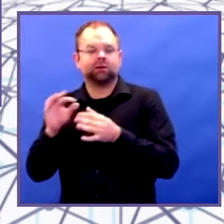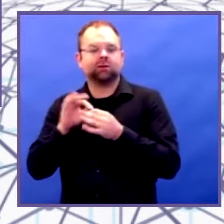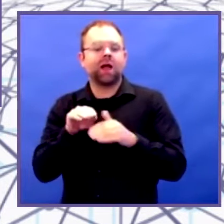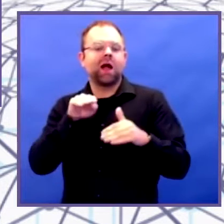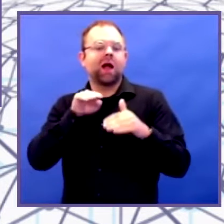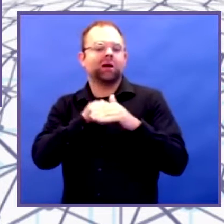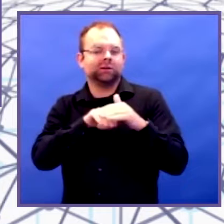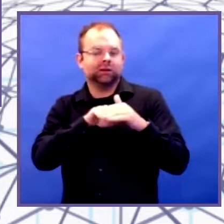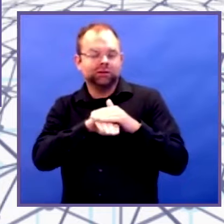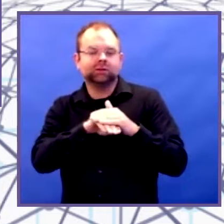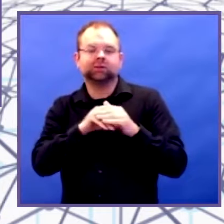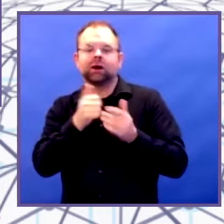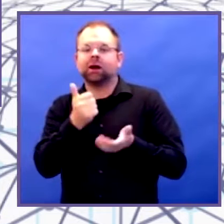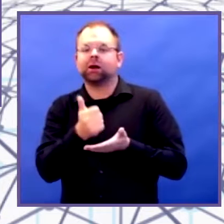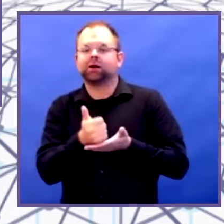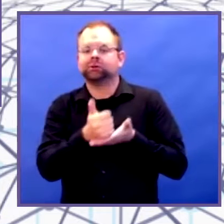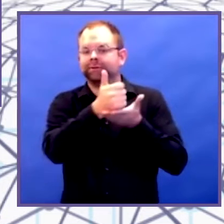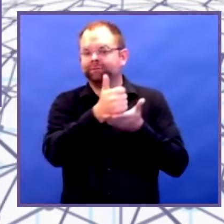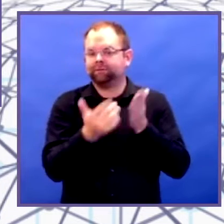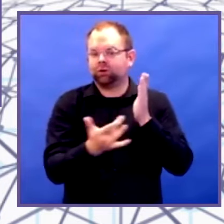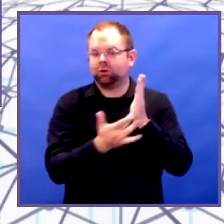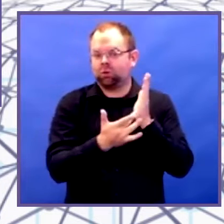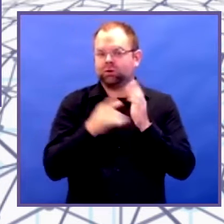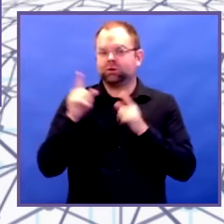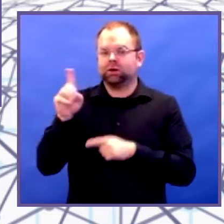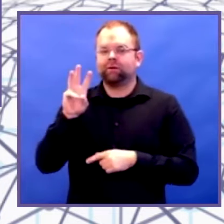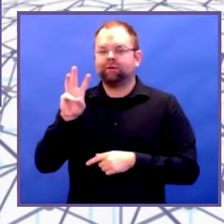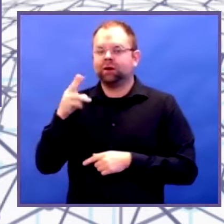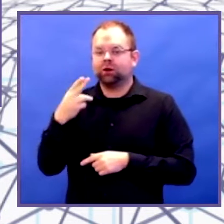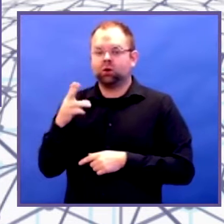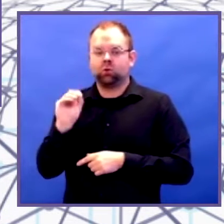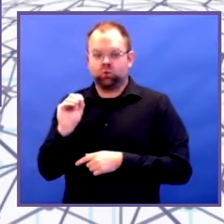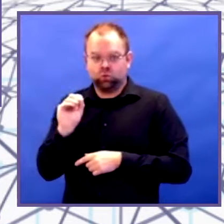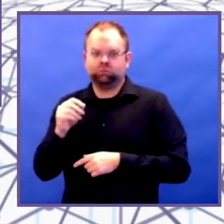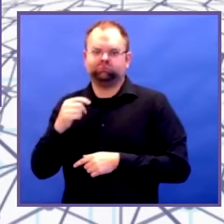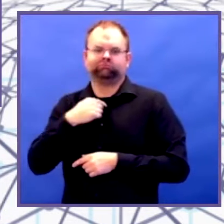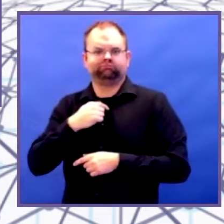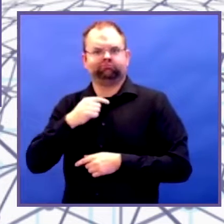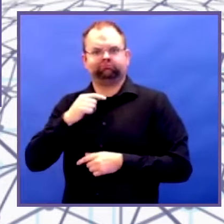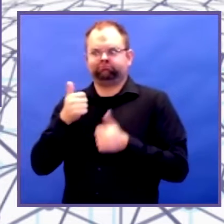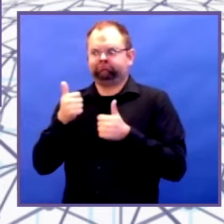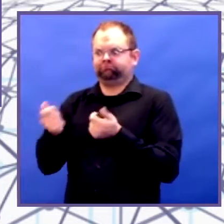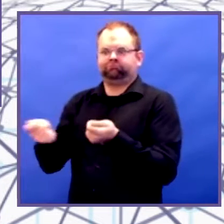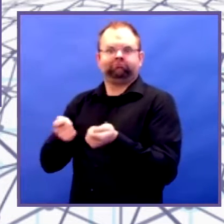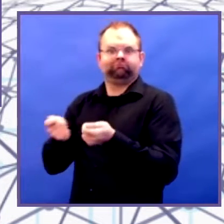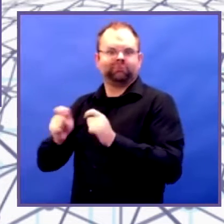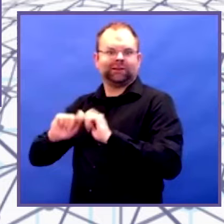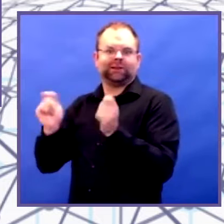And it's a real honour to be here and to speak to those of you in the room and to those of you who are online.